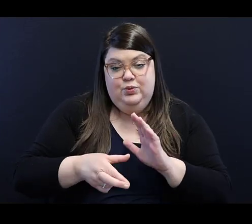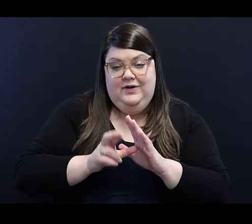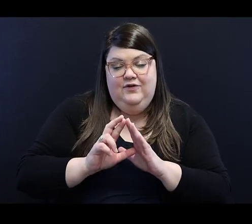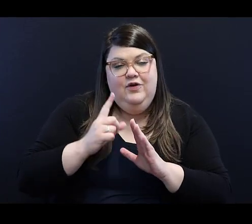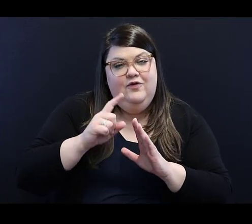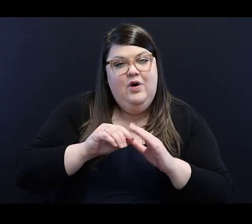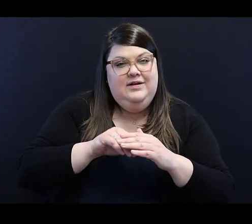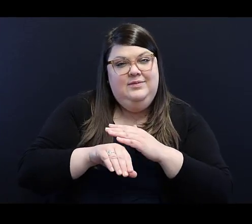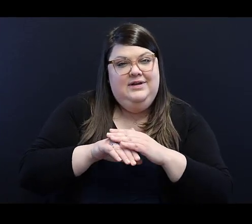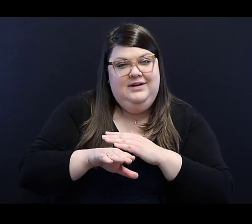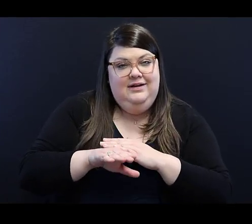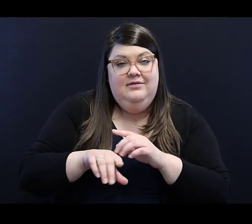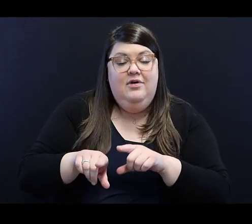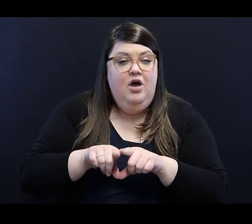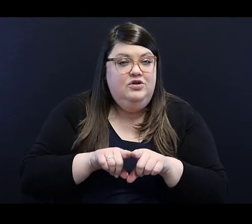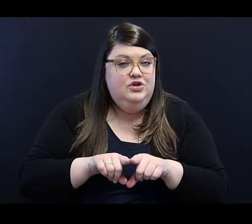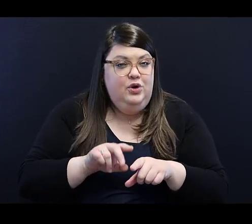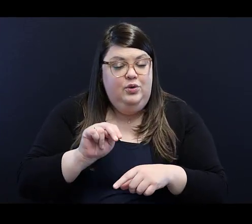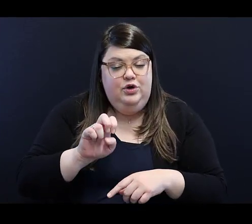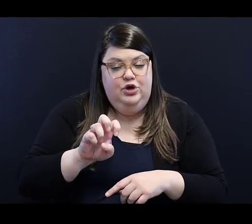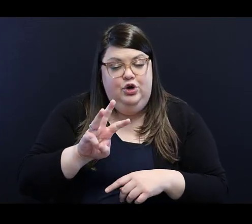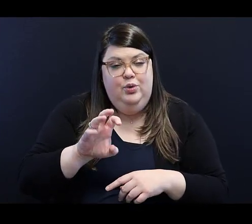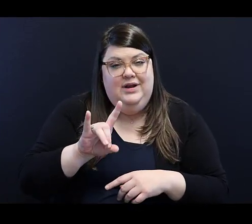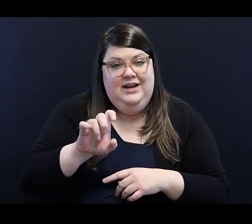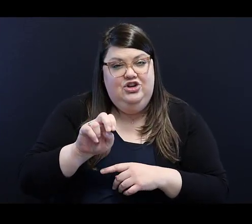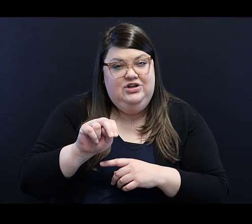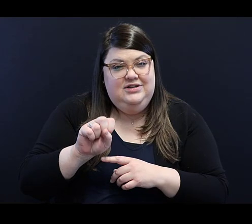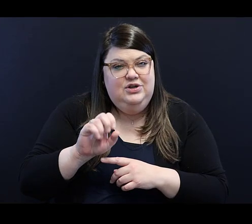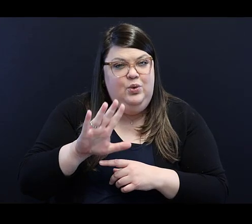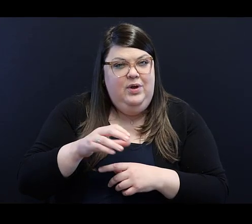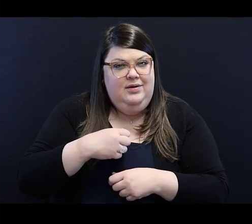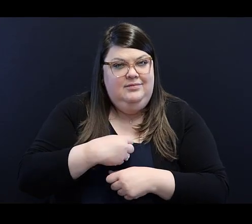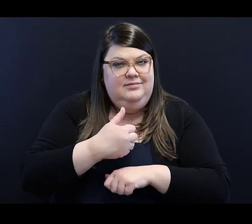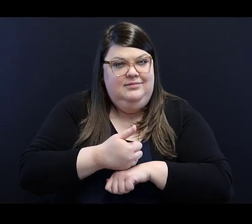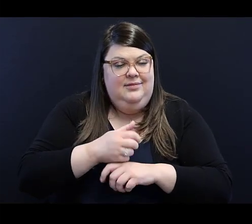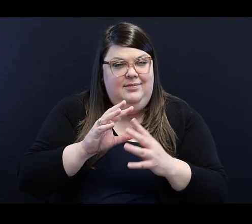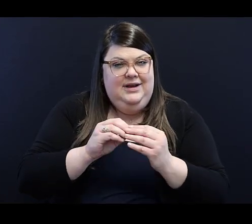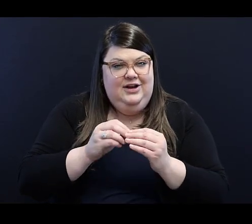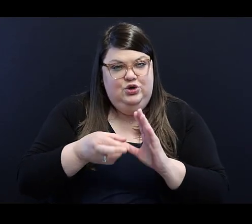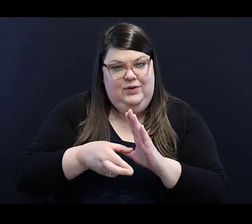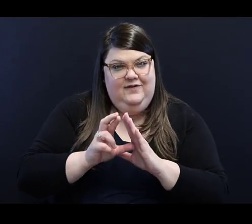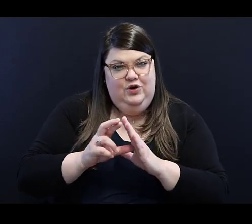In addition, New Editions will initiate a meeting to review tasks needed for transfer.